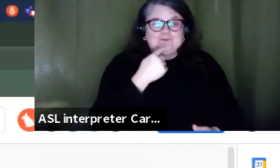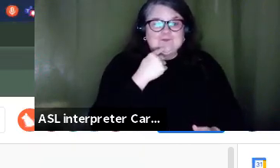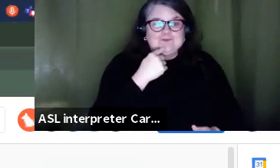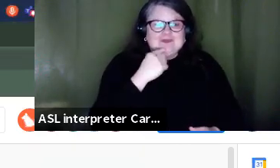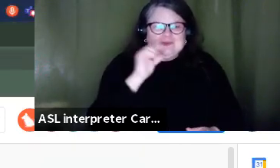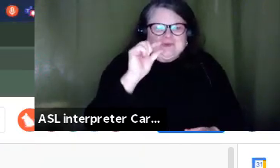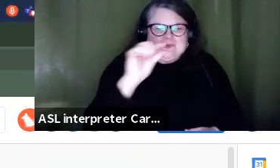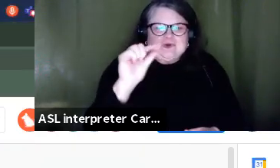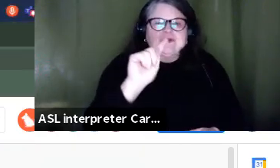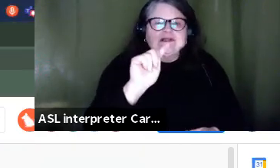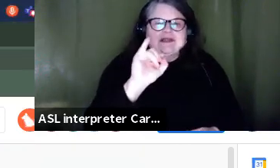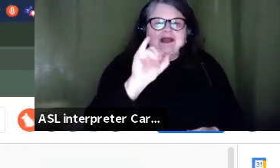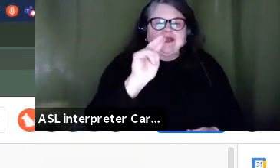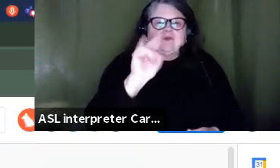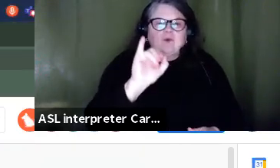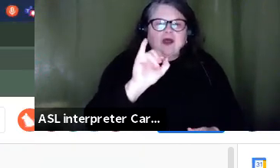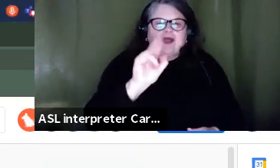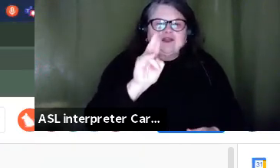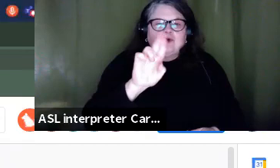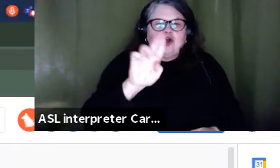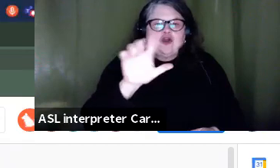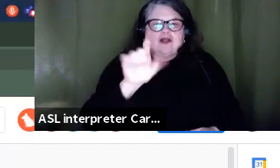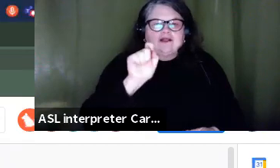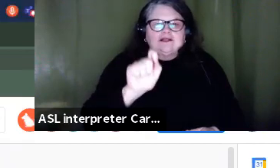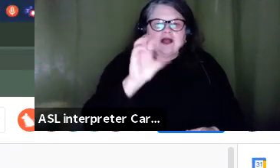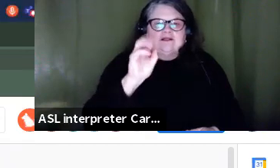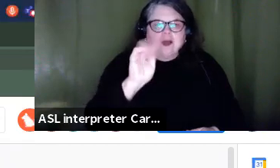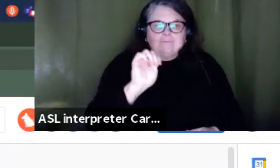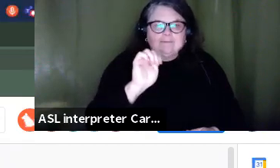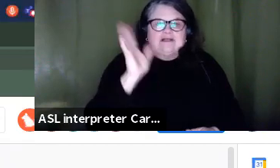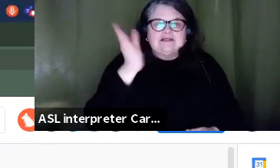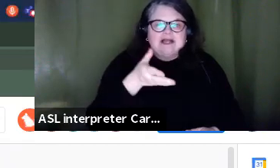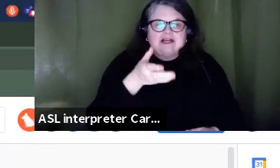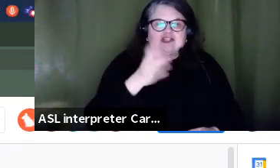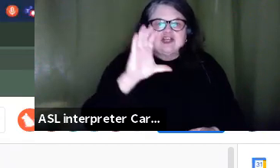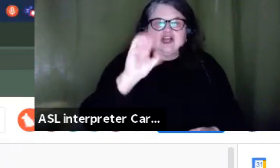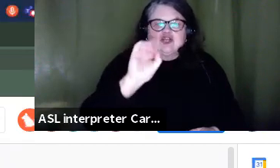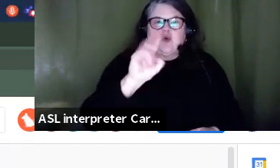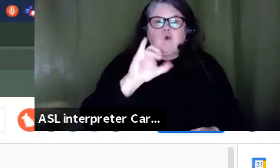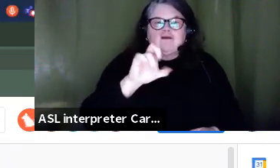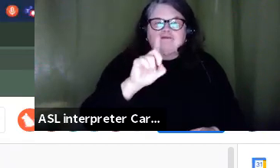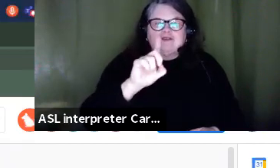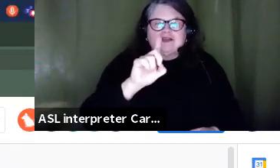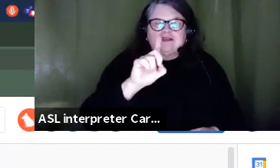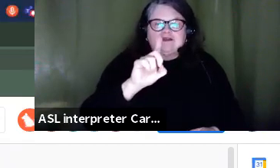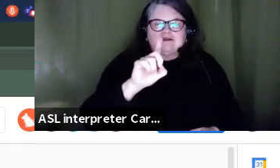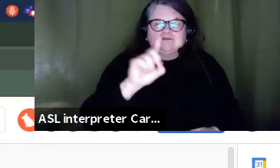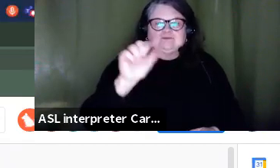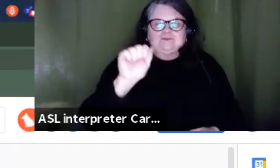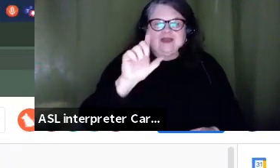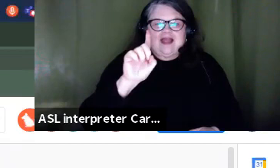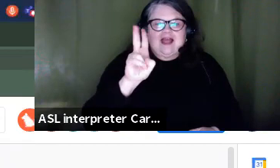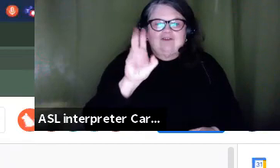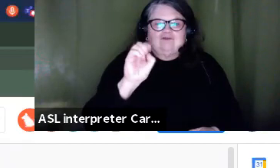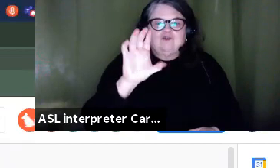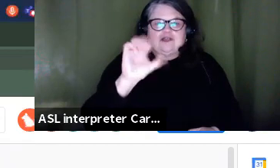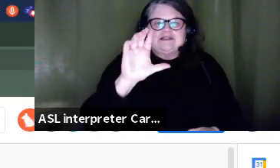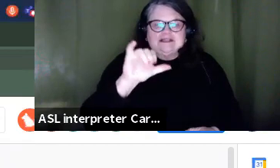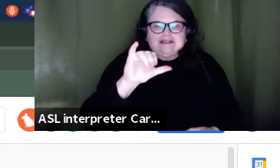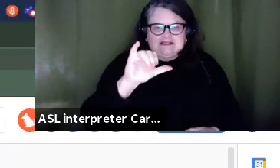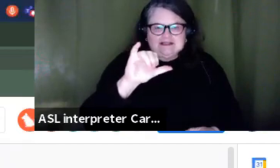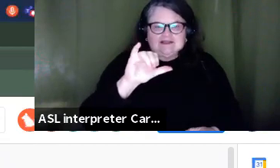toolkit is listed here for those on the phone I'll read